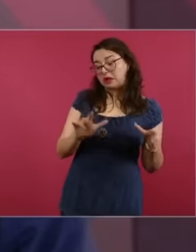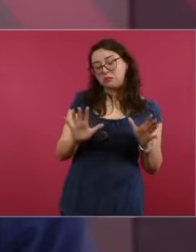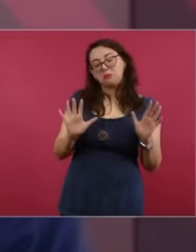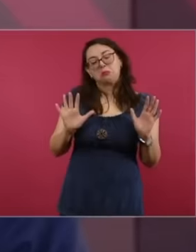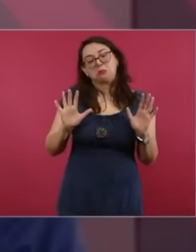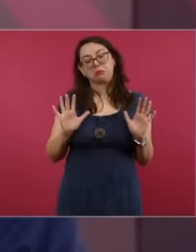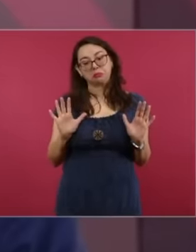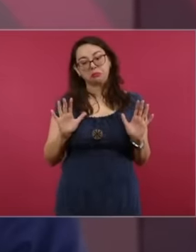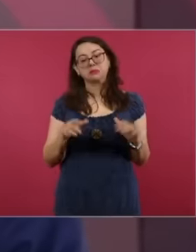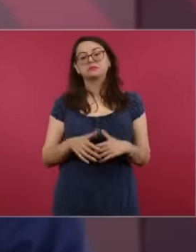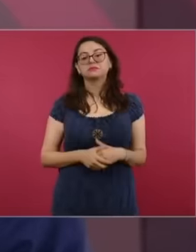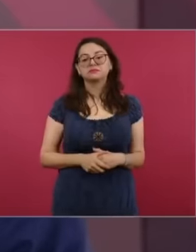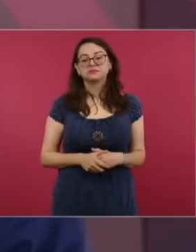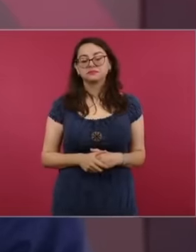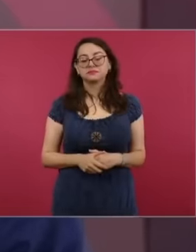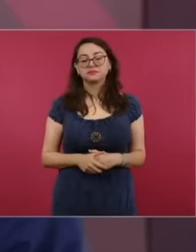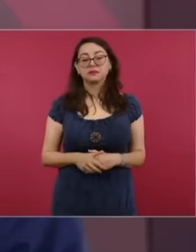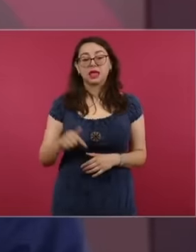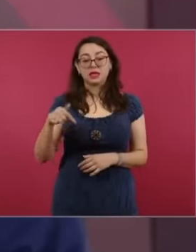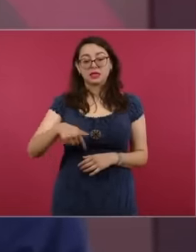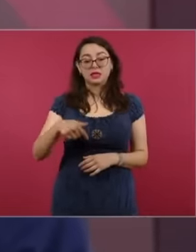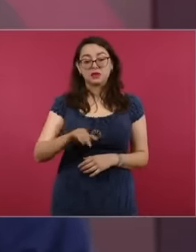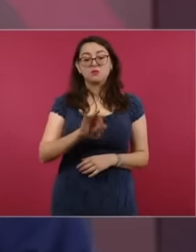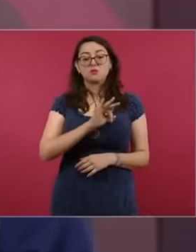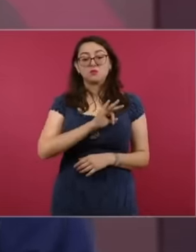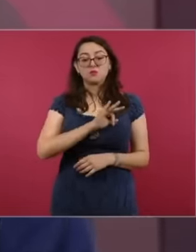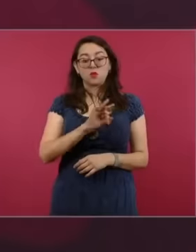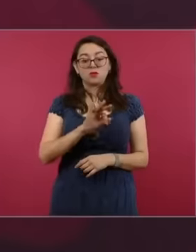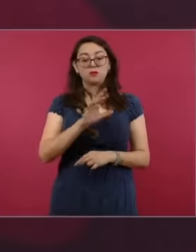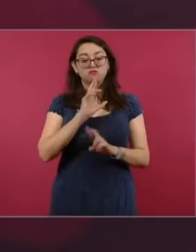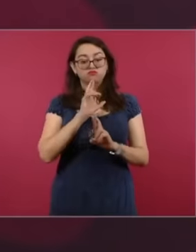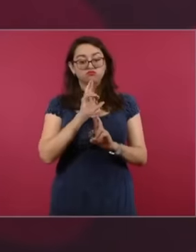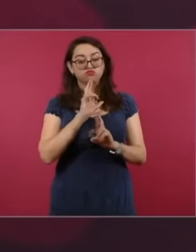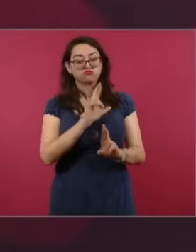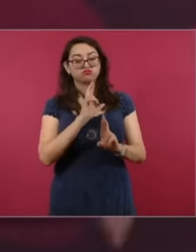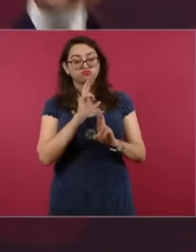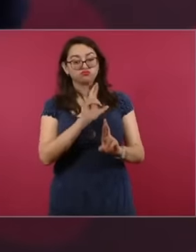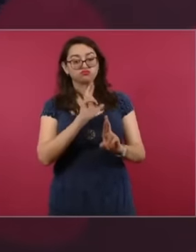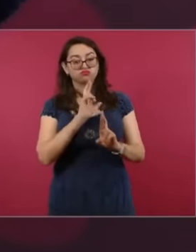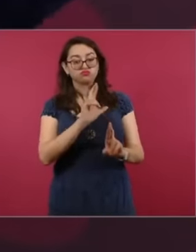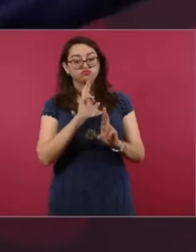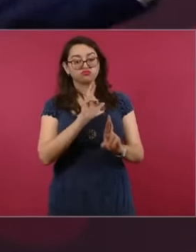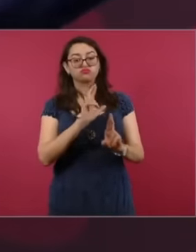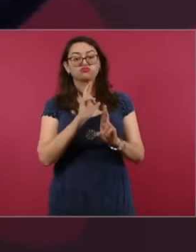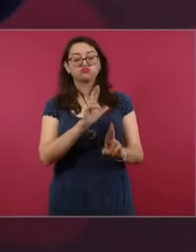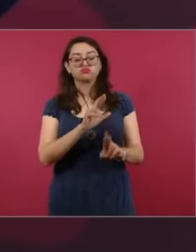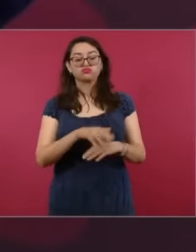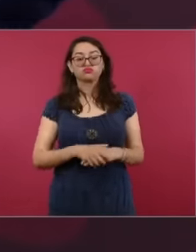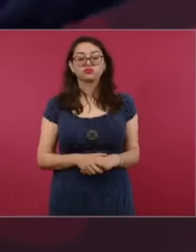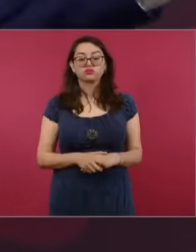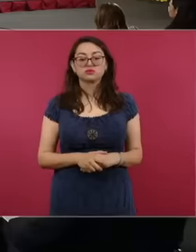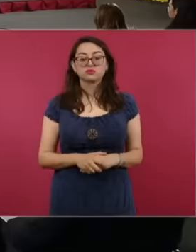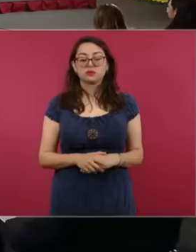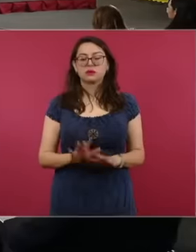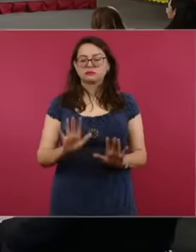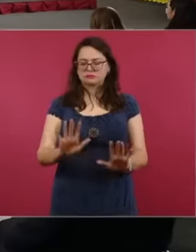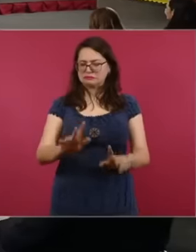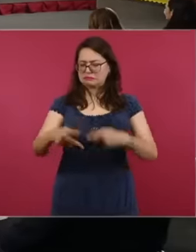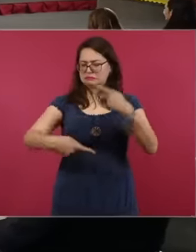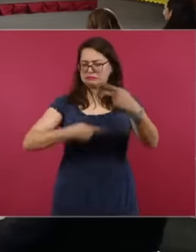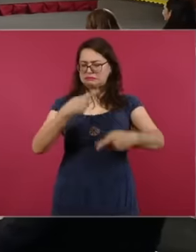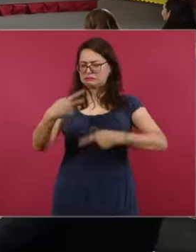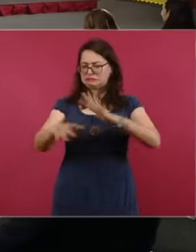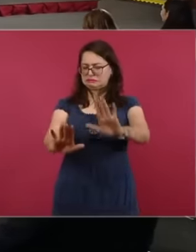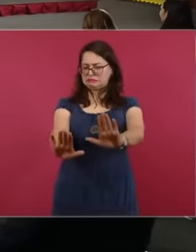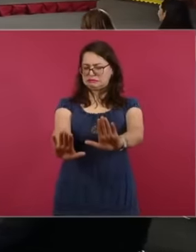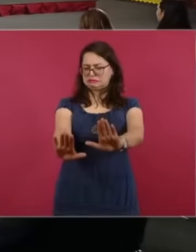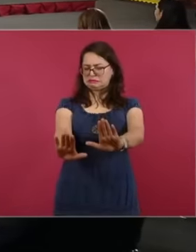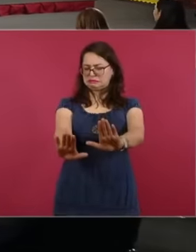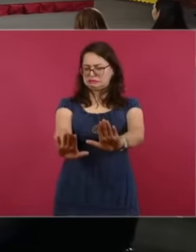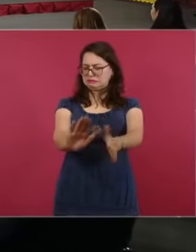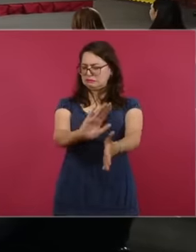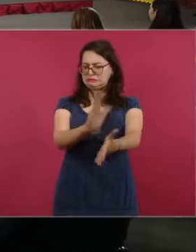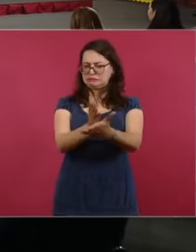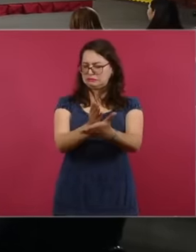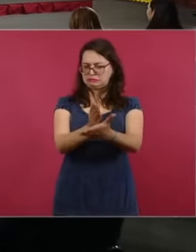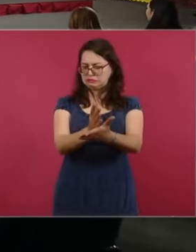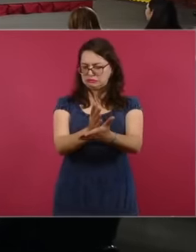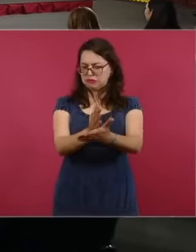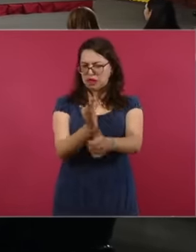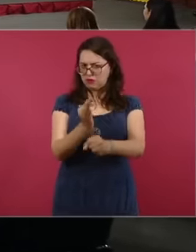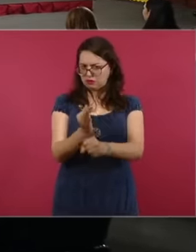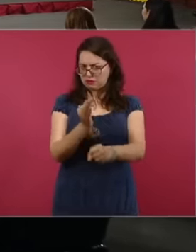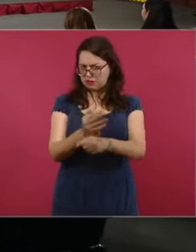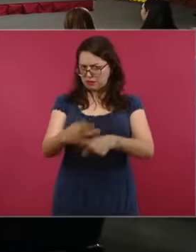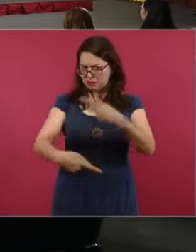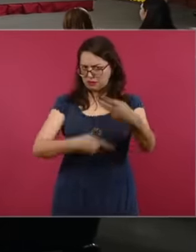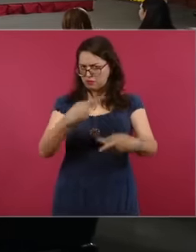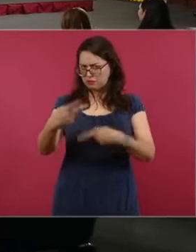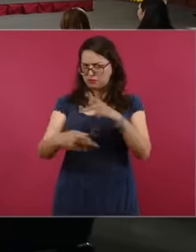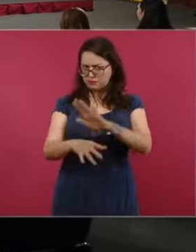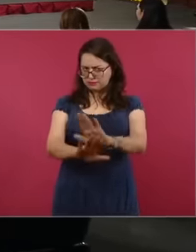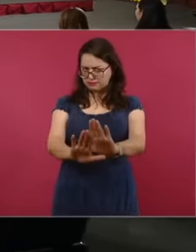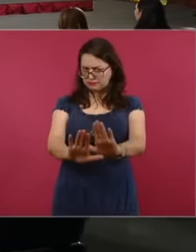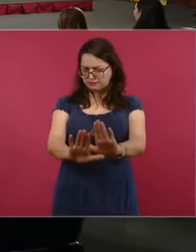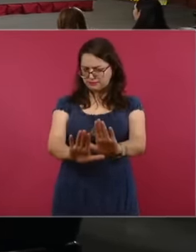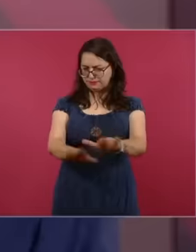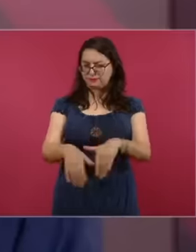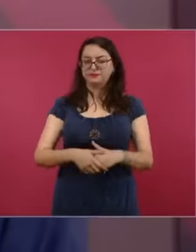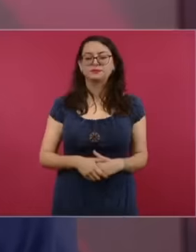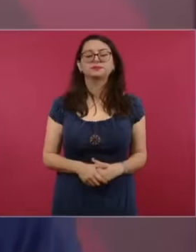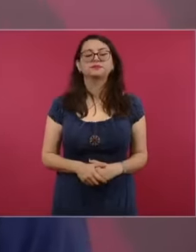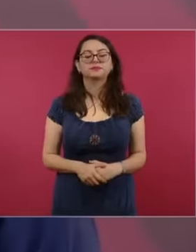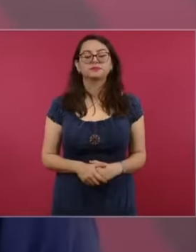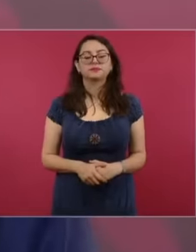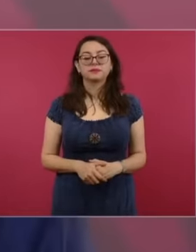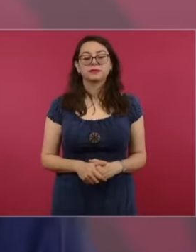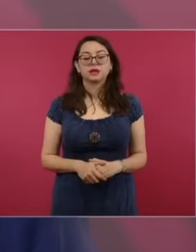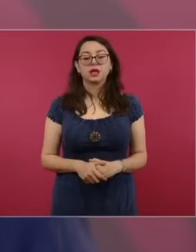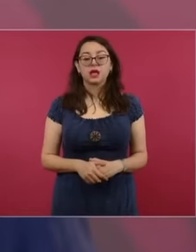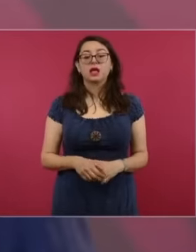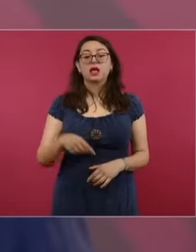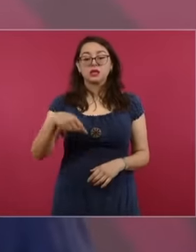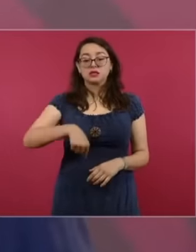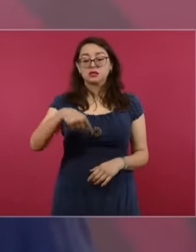reply, no. I am not going to answer anything now until we finish that we have this opportunity